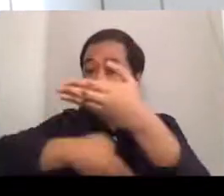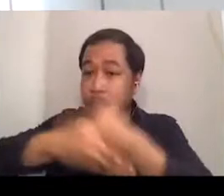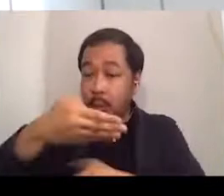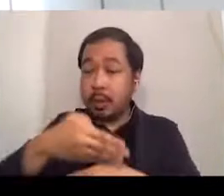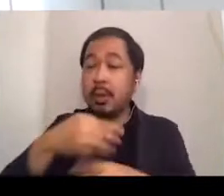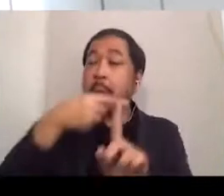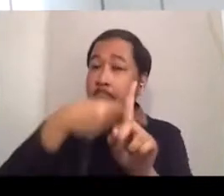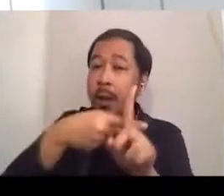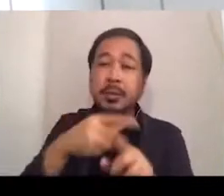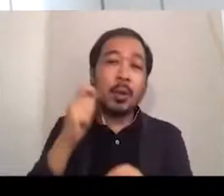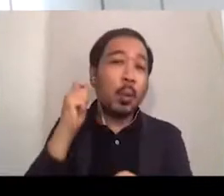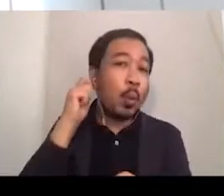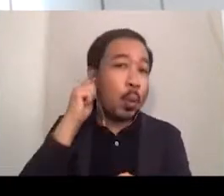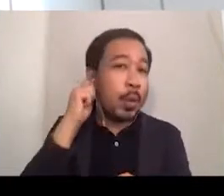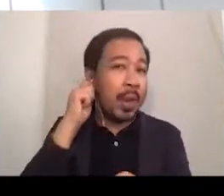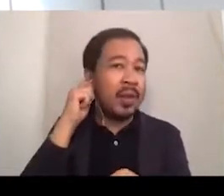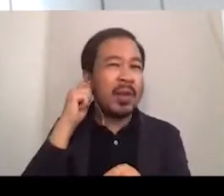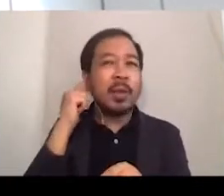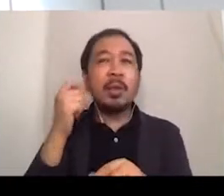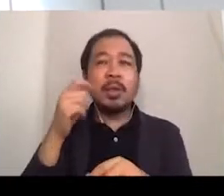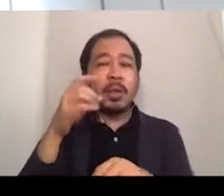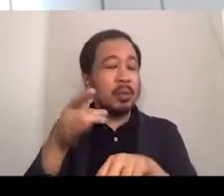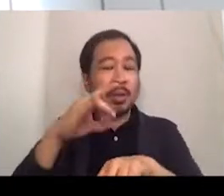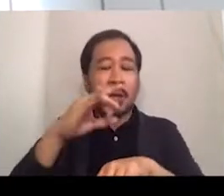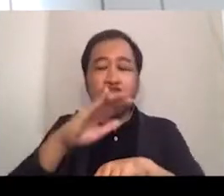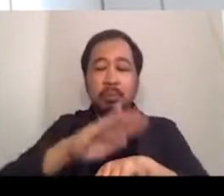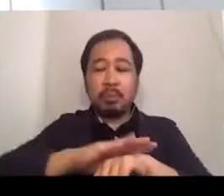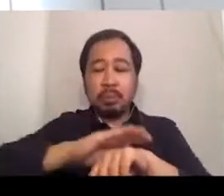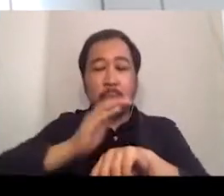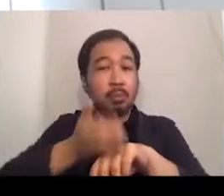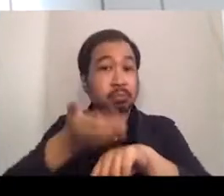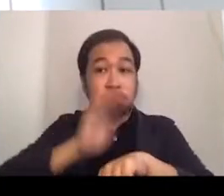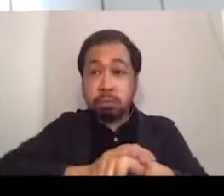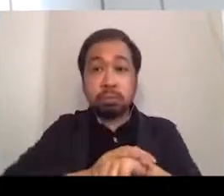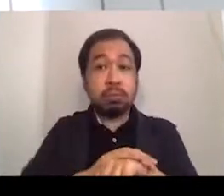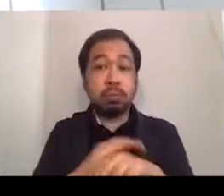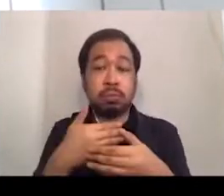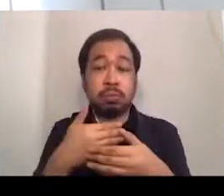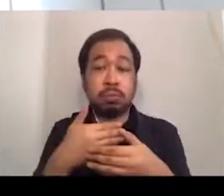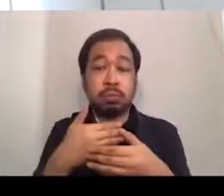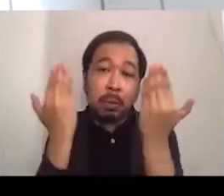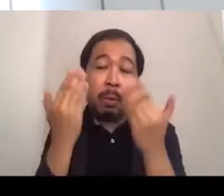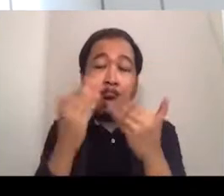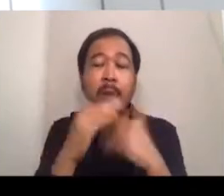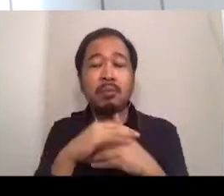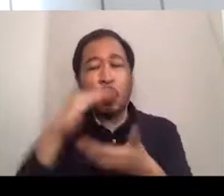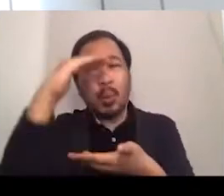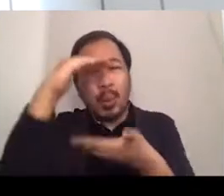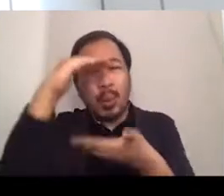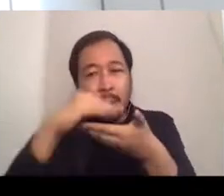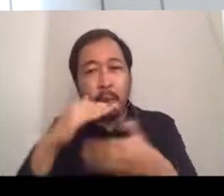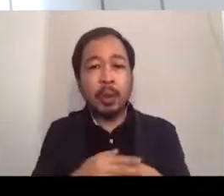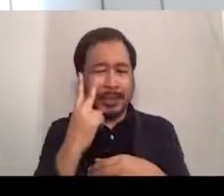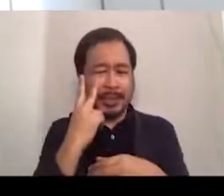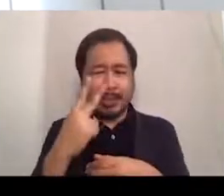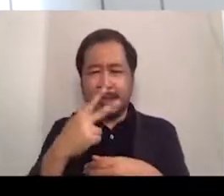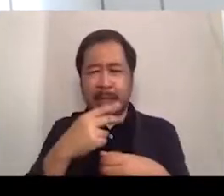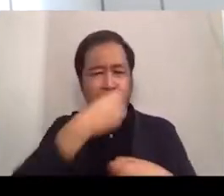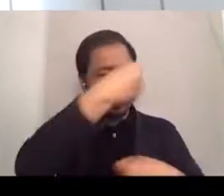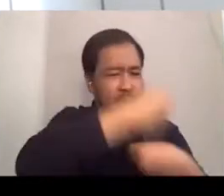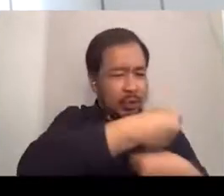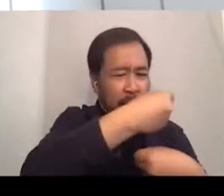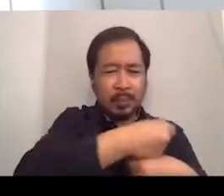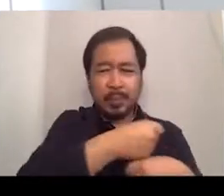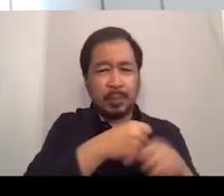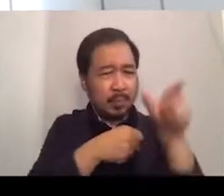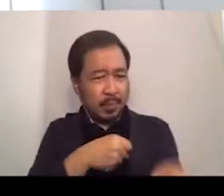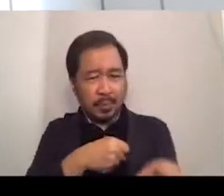a job matching for employers and job seekers with disabilities, and related consulting and support services.